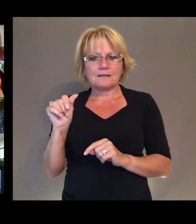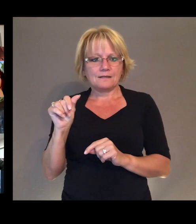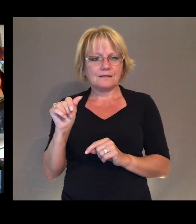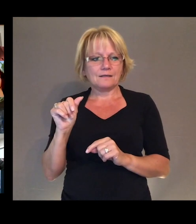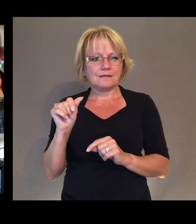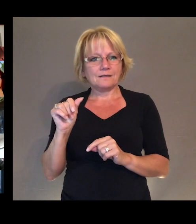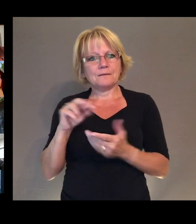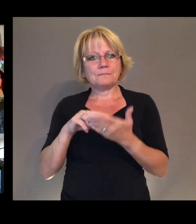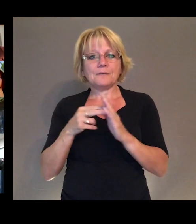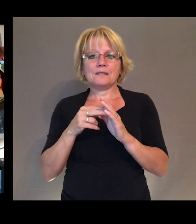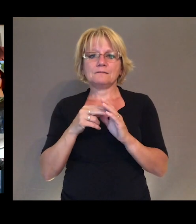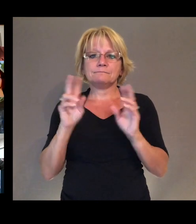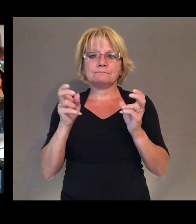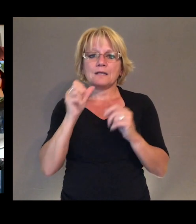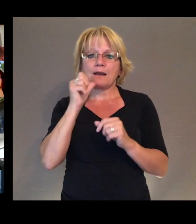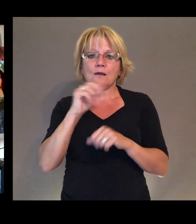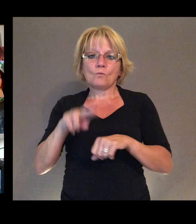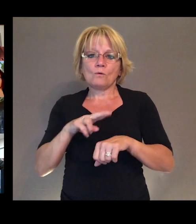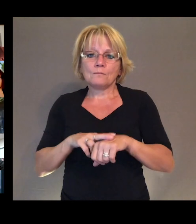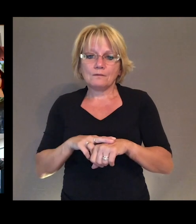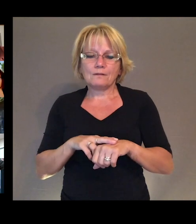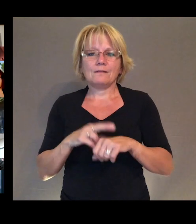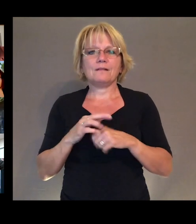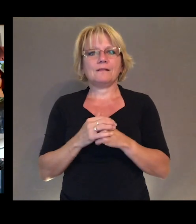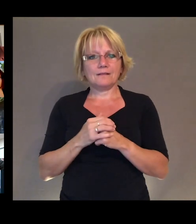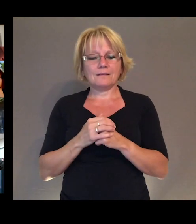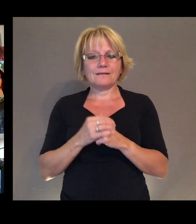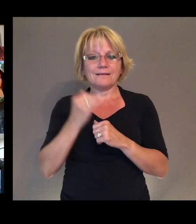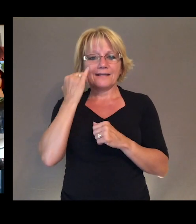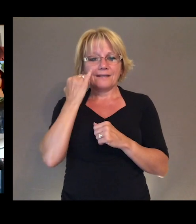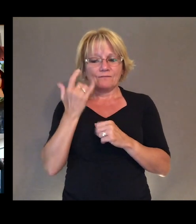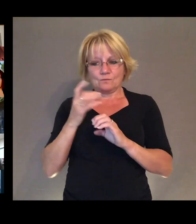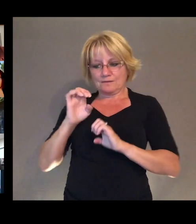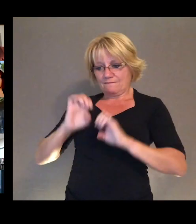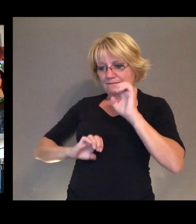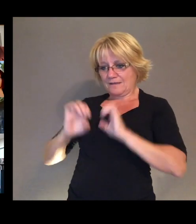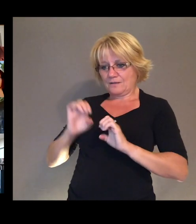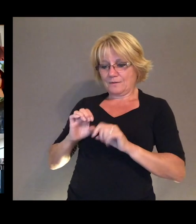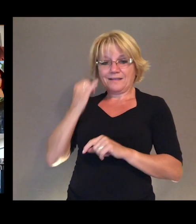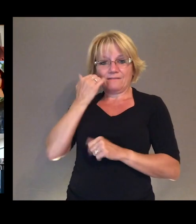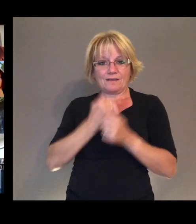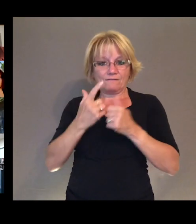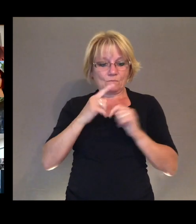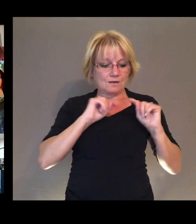if everyone who's evaluating the student is white, then their beliefs on what is normal